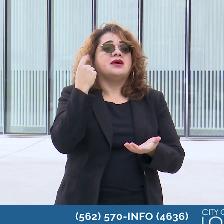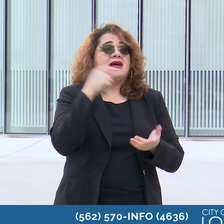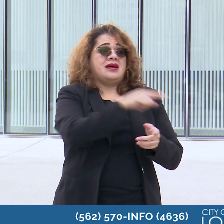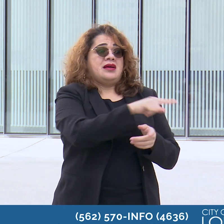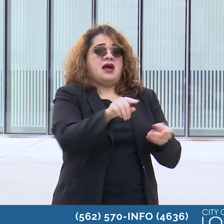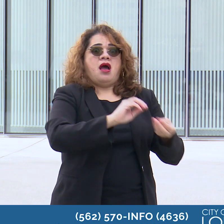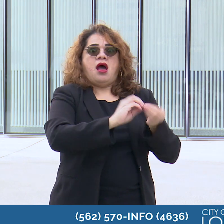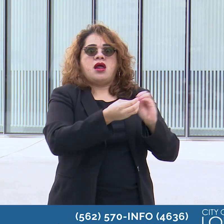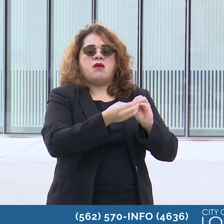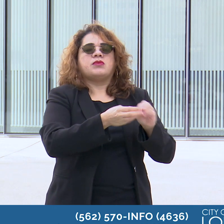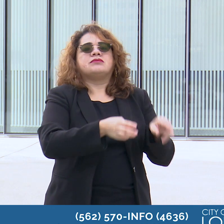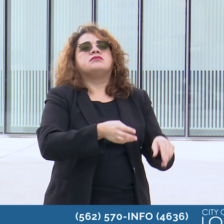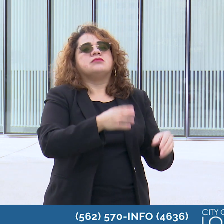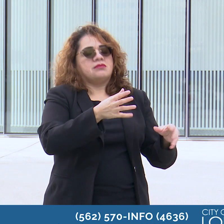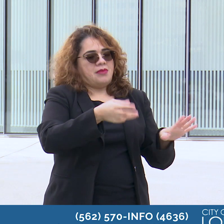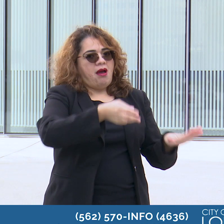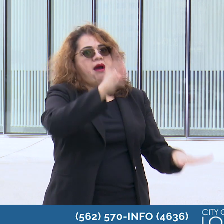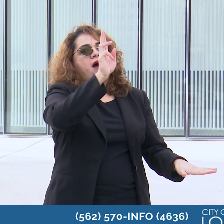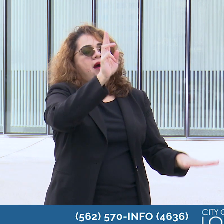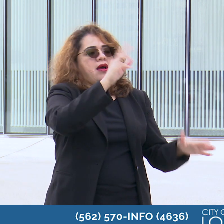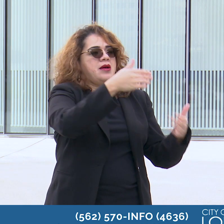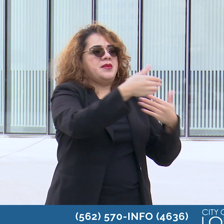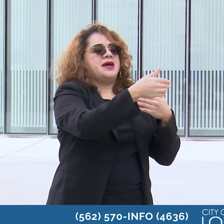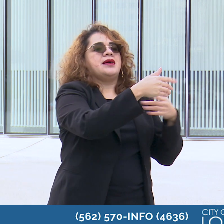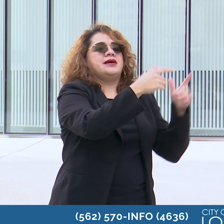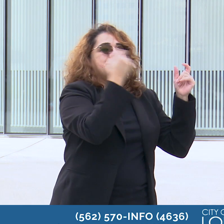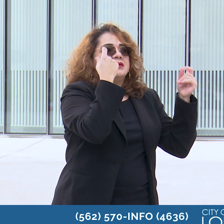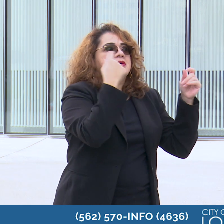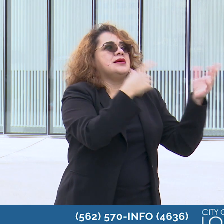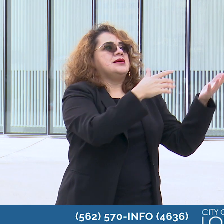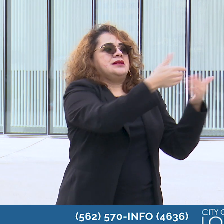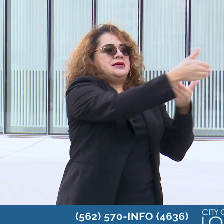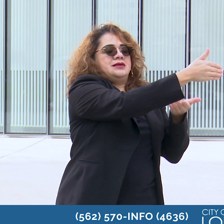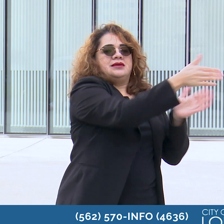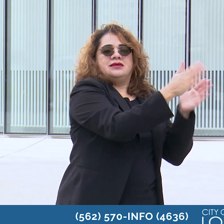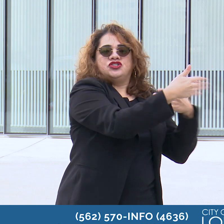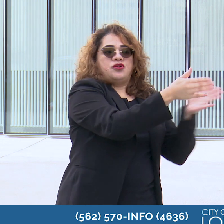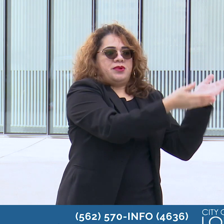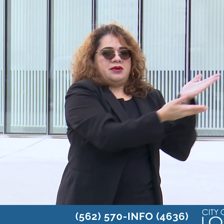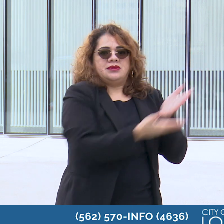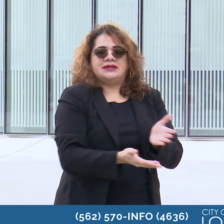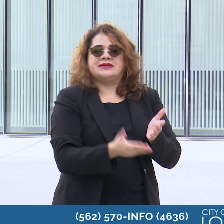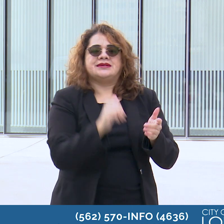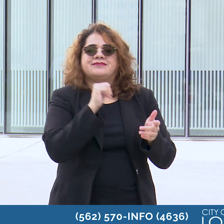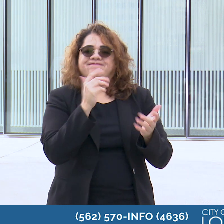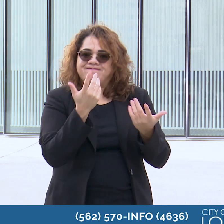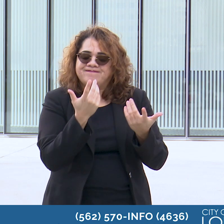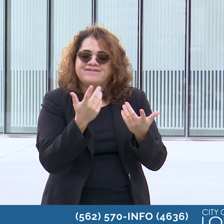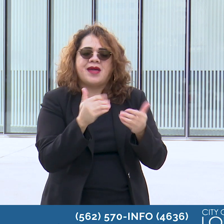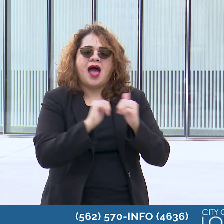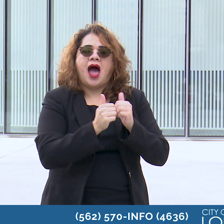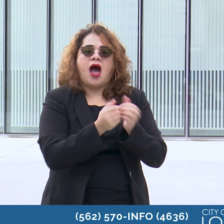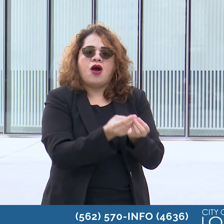with the first shipment so phase 1A is further broken down into the three tiers that you just heard about.